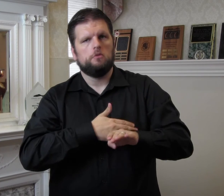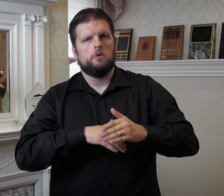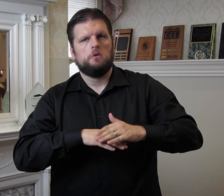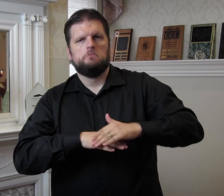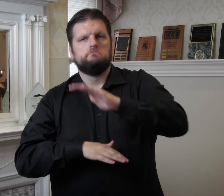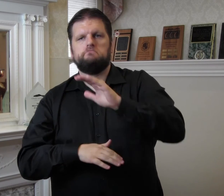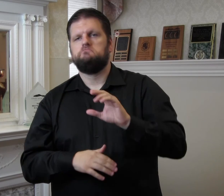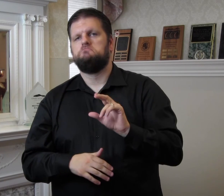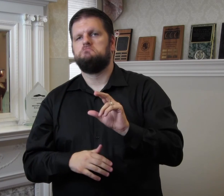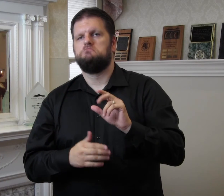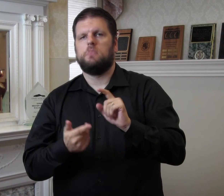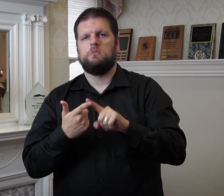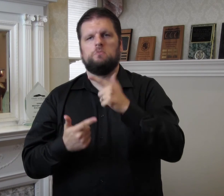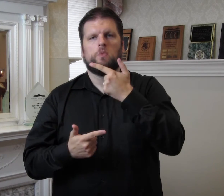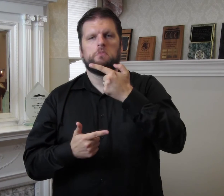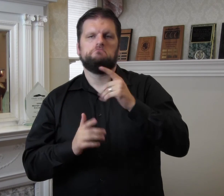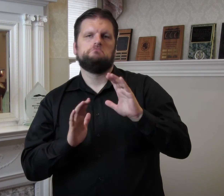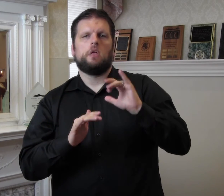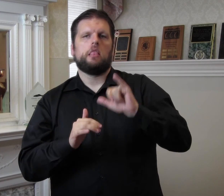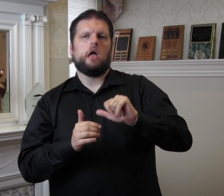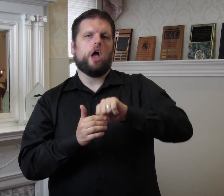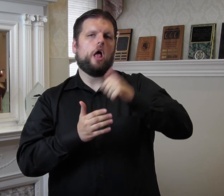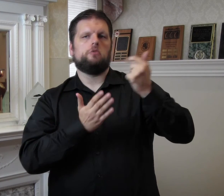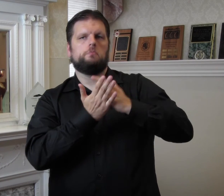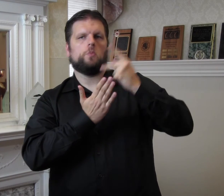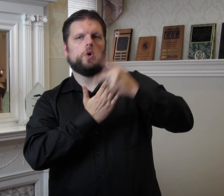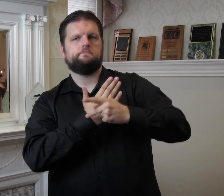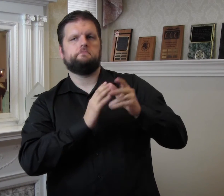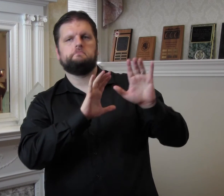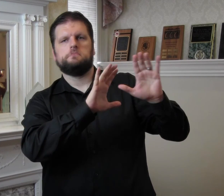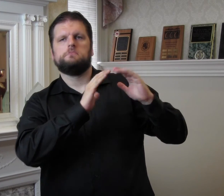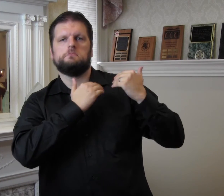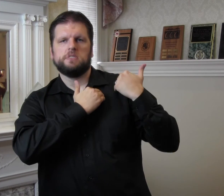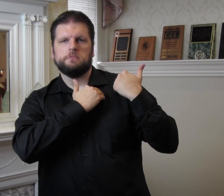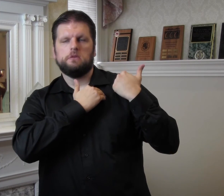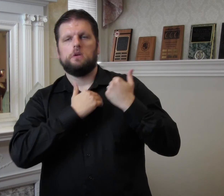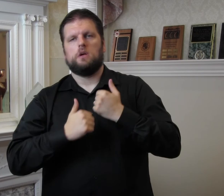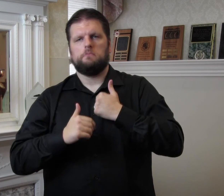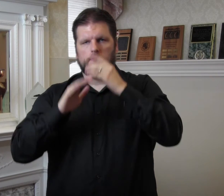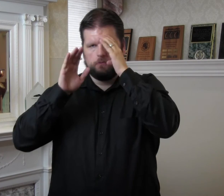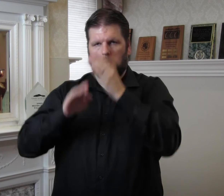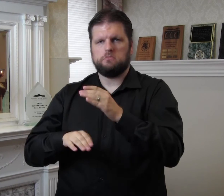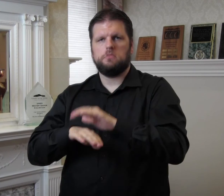I don't work with birth to age 21, that's the responsibility of a different program.